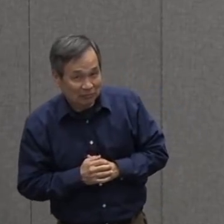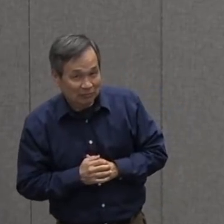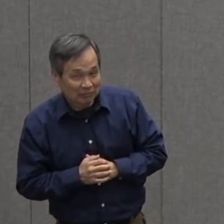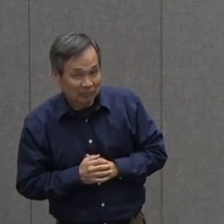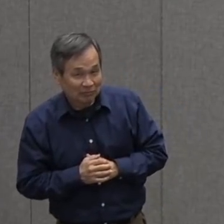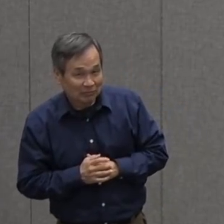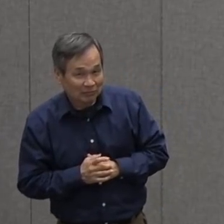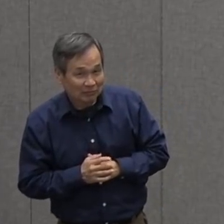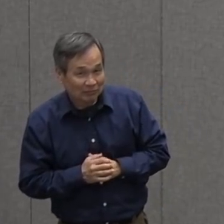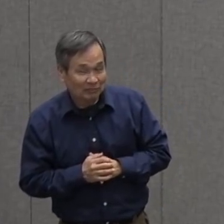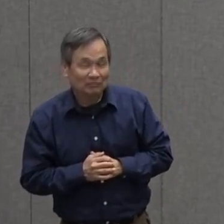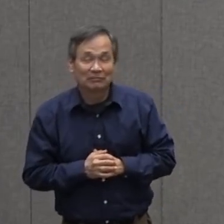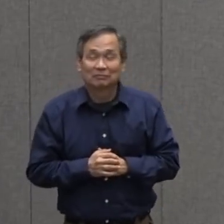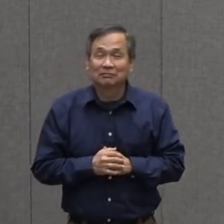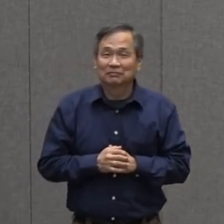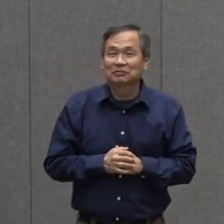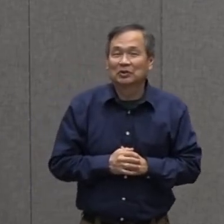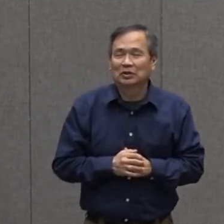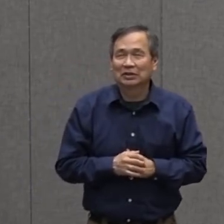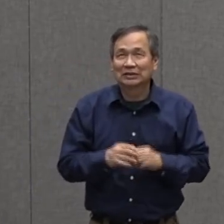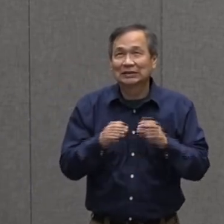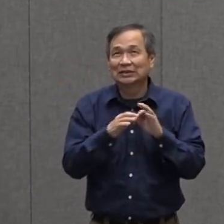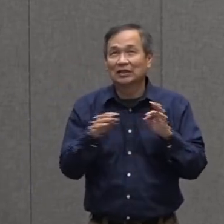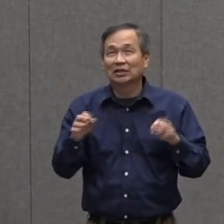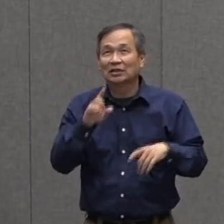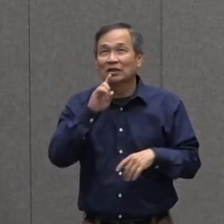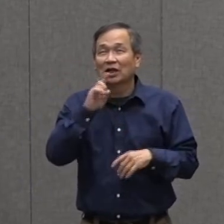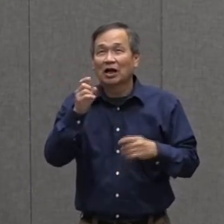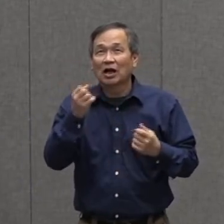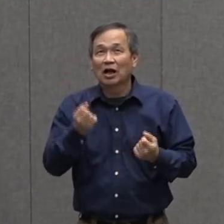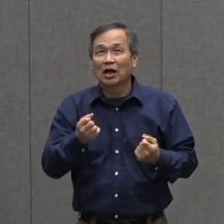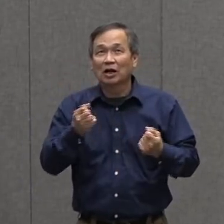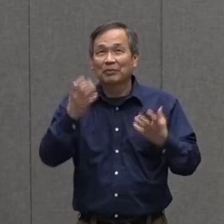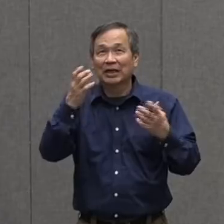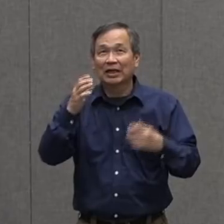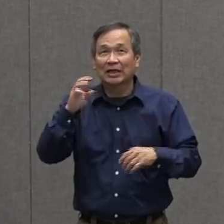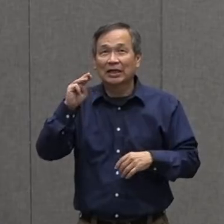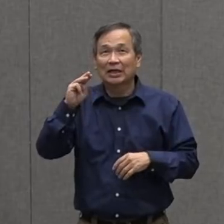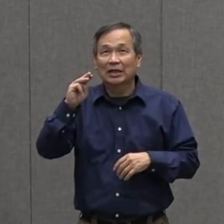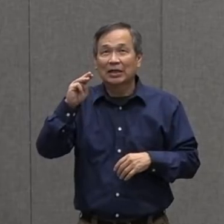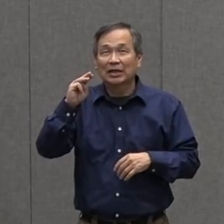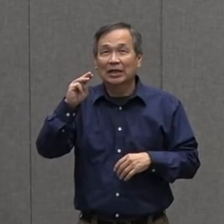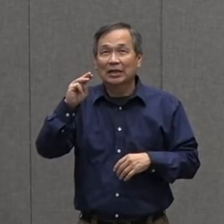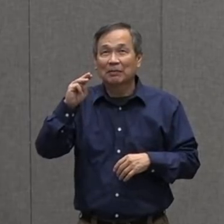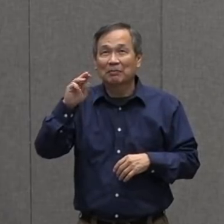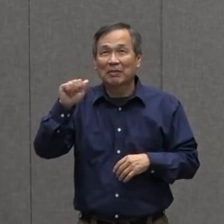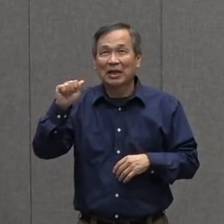Let's use that in a sentence. There are lots of mans in my house.